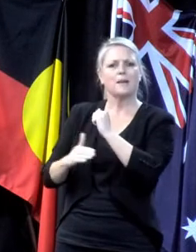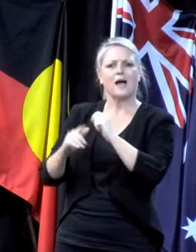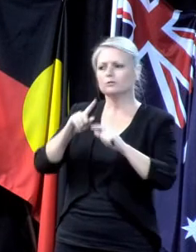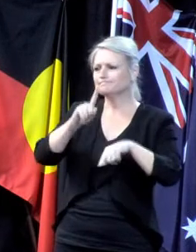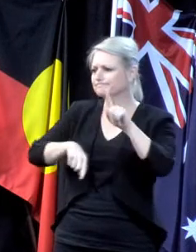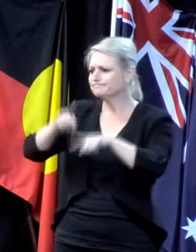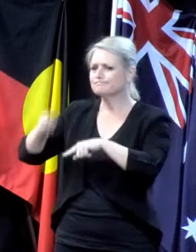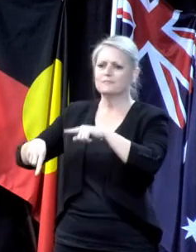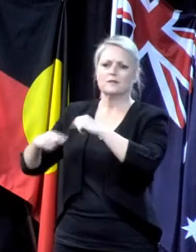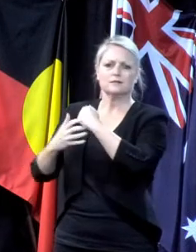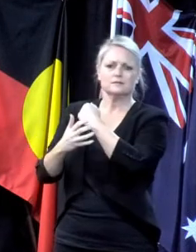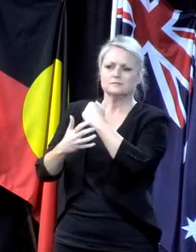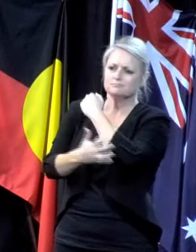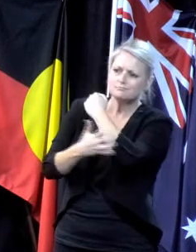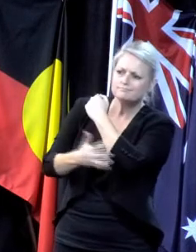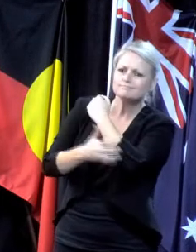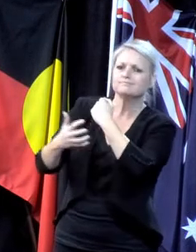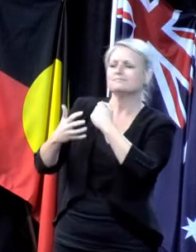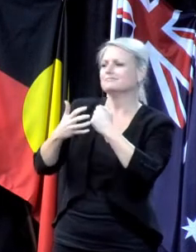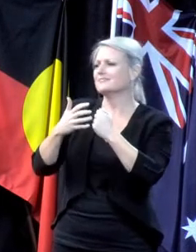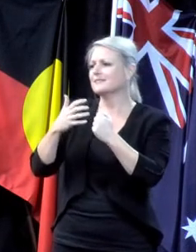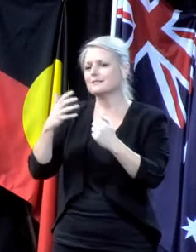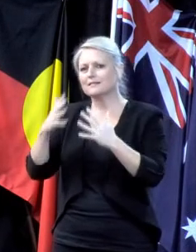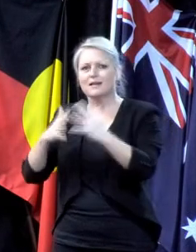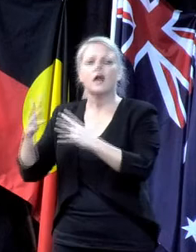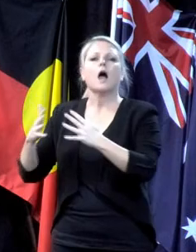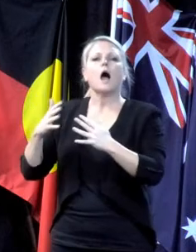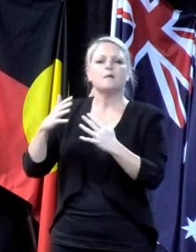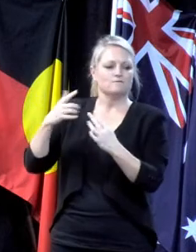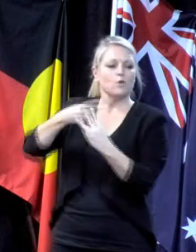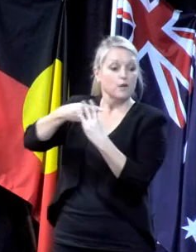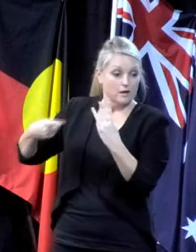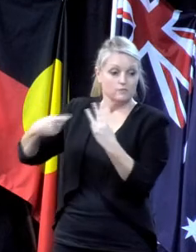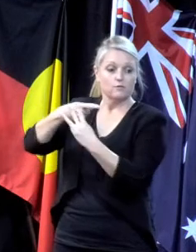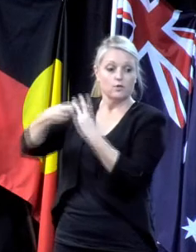You would have to be comparing apples with apples too, wouldn’t you? Yes. MR DALE: Yes, that’s right, yes.